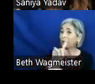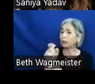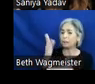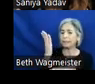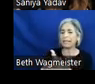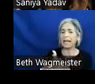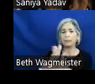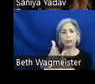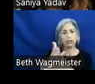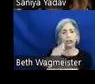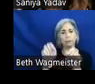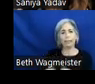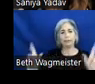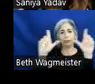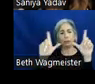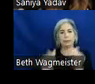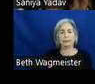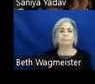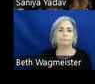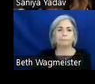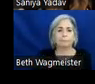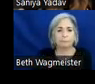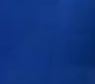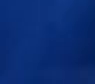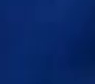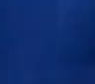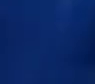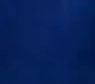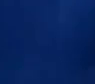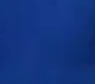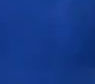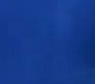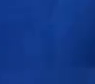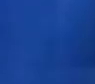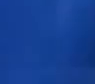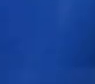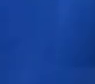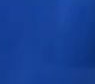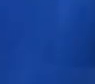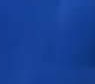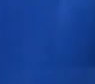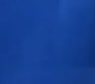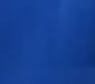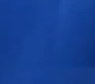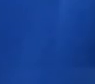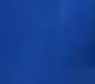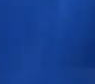We have a couple of questions in the Q&A.